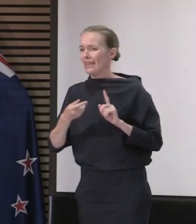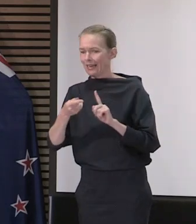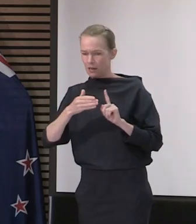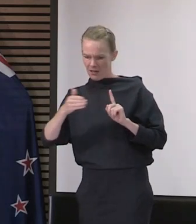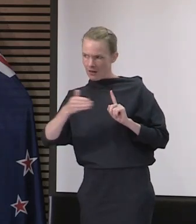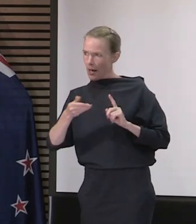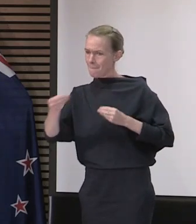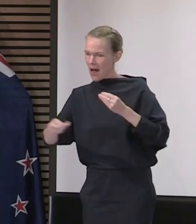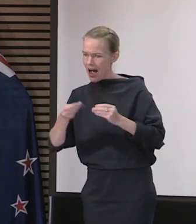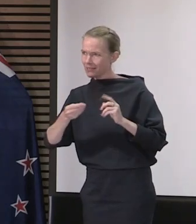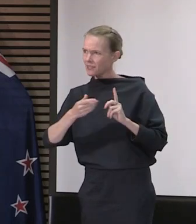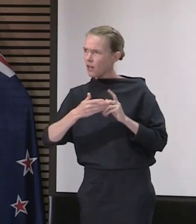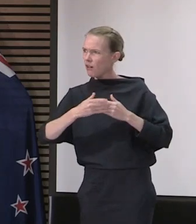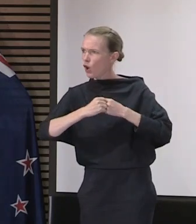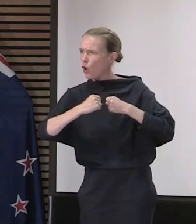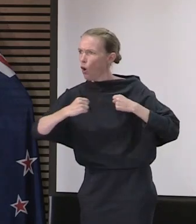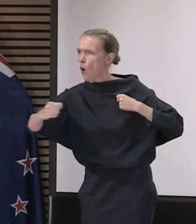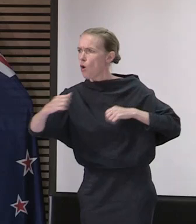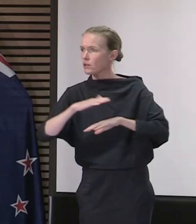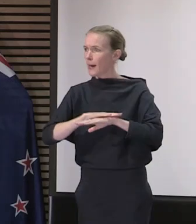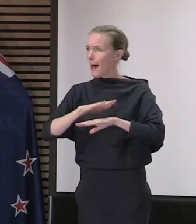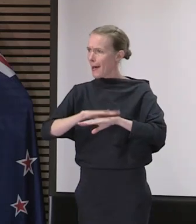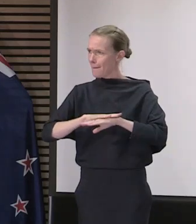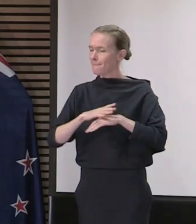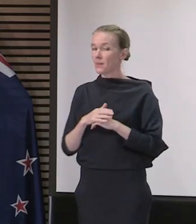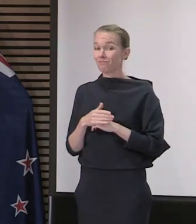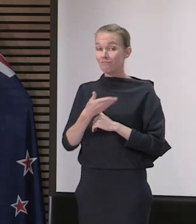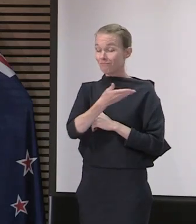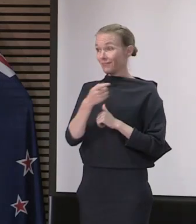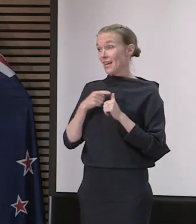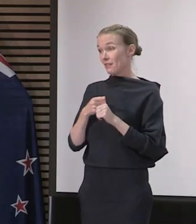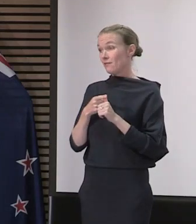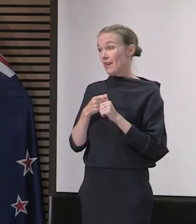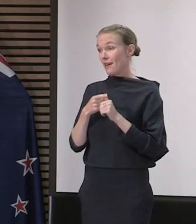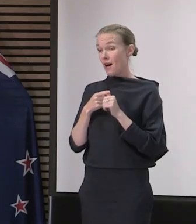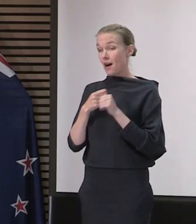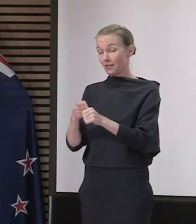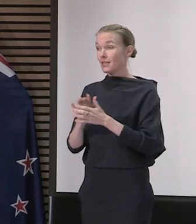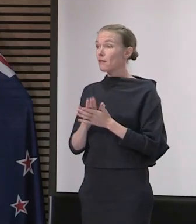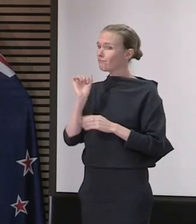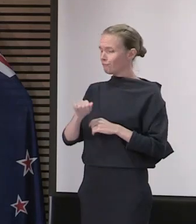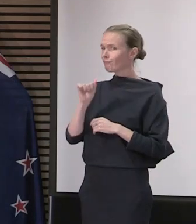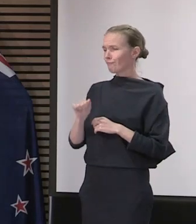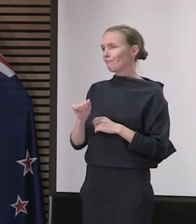at Marist, for example? It is clear from looking at other countries in a similar position or have been in a